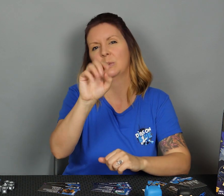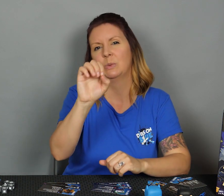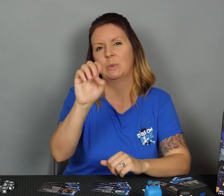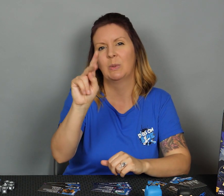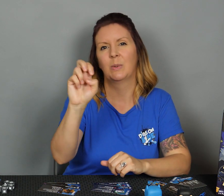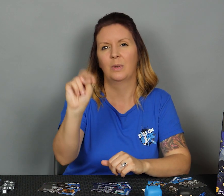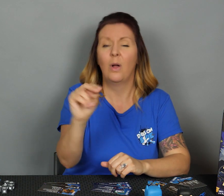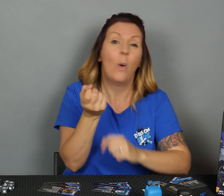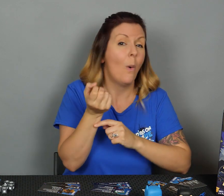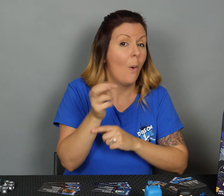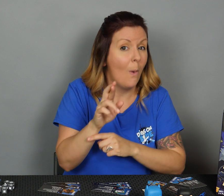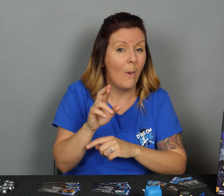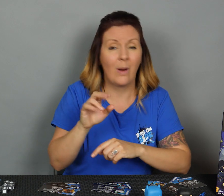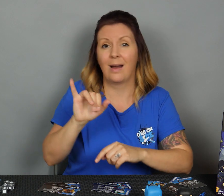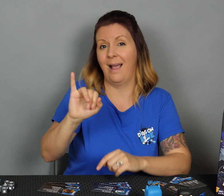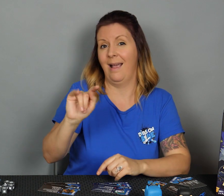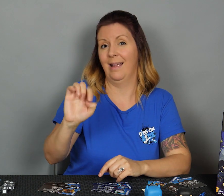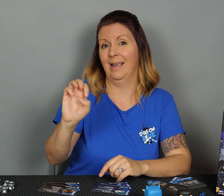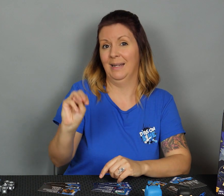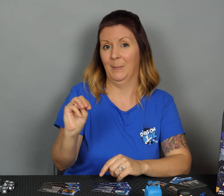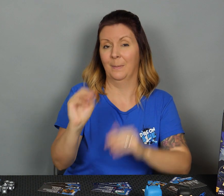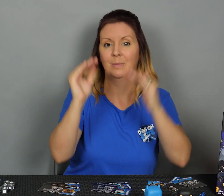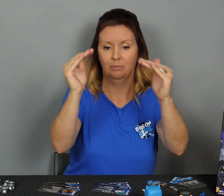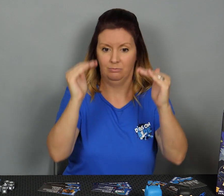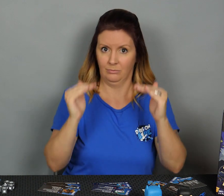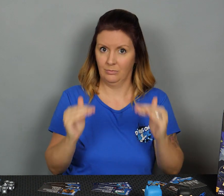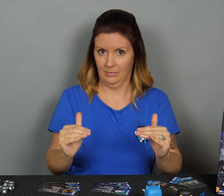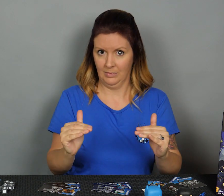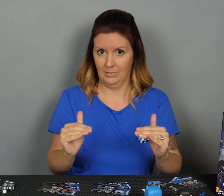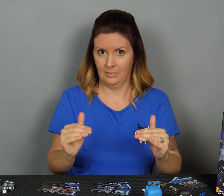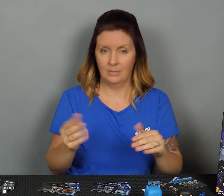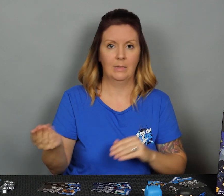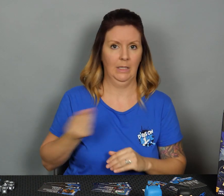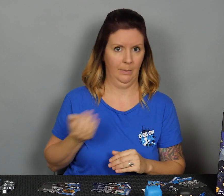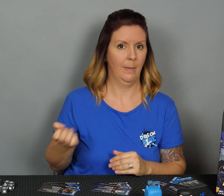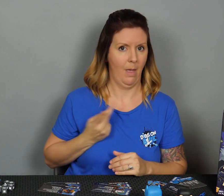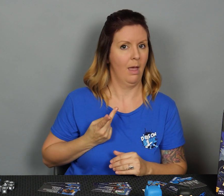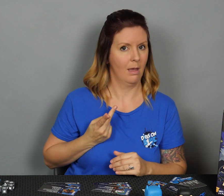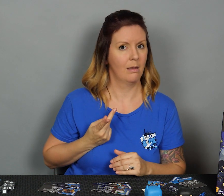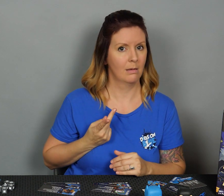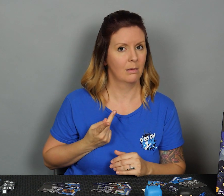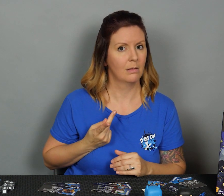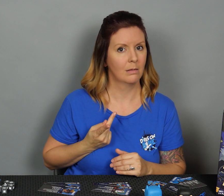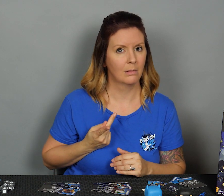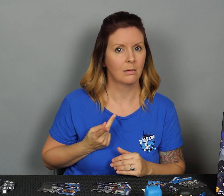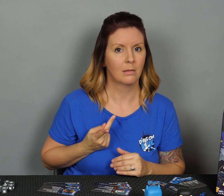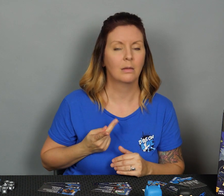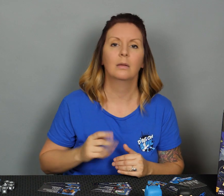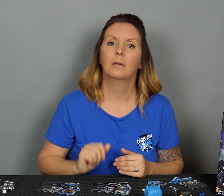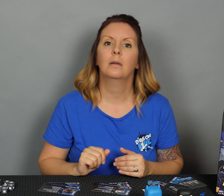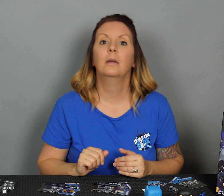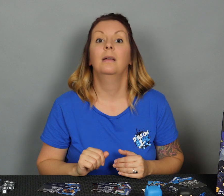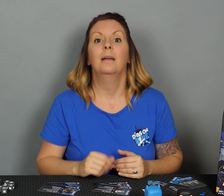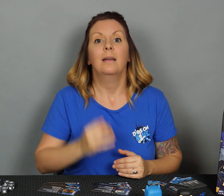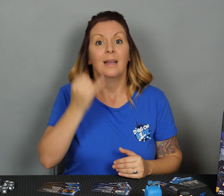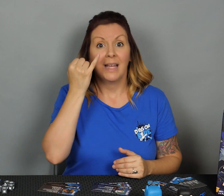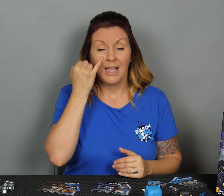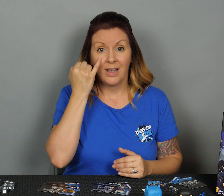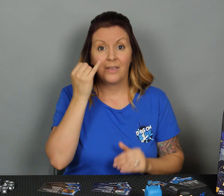If an ability token or item moves off the track, you get it back.